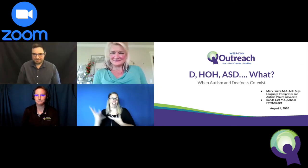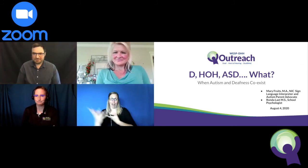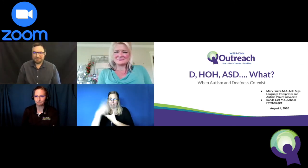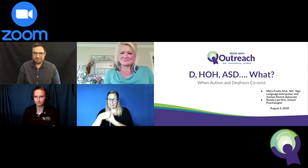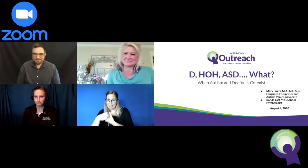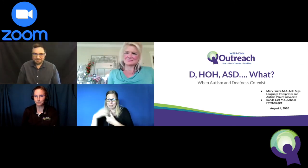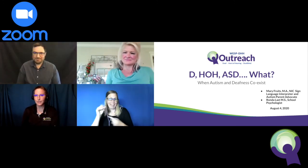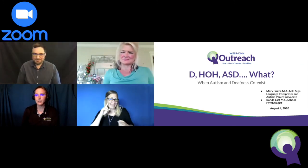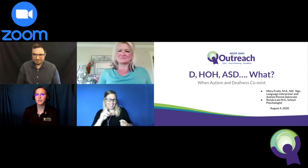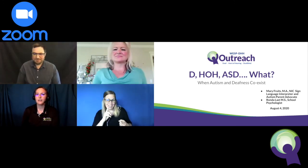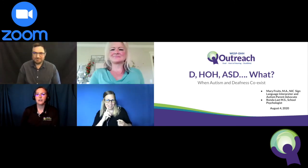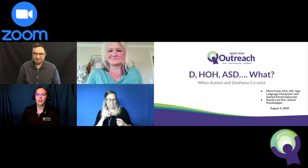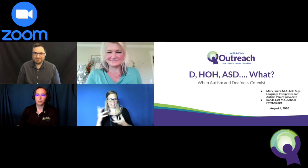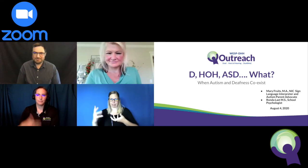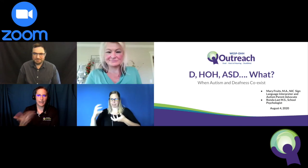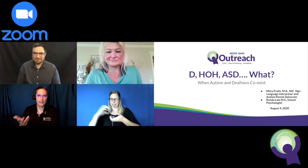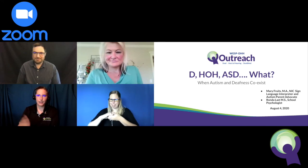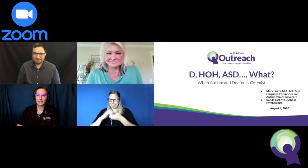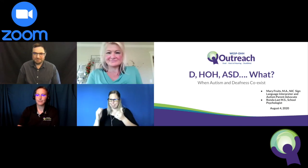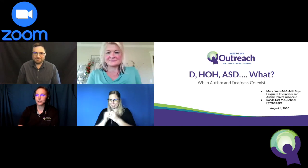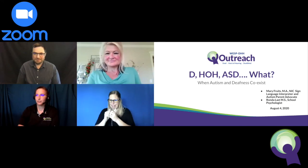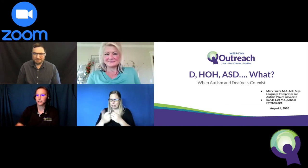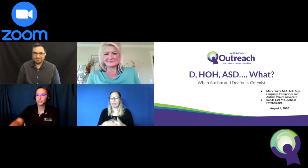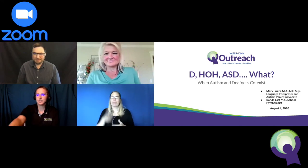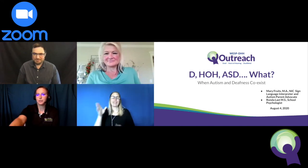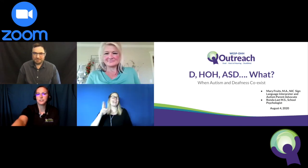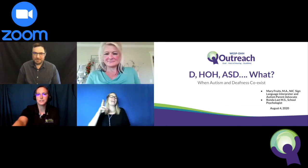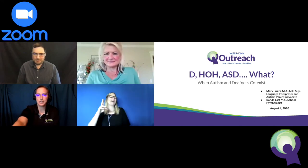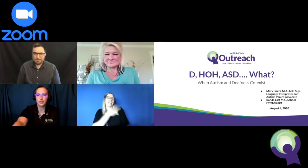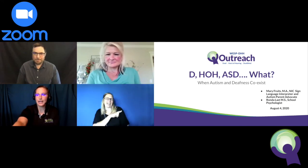Heidi already gave an introduction so we're just going to go ahead and get